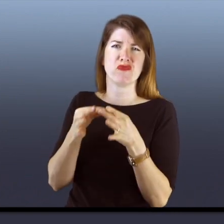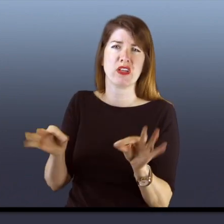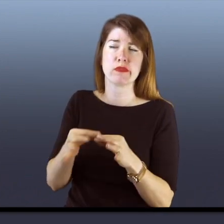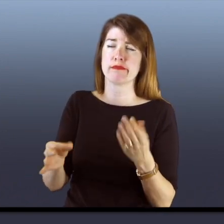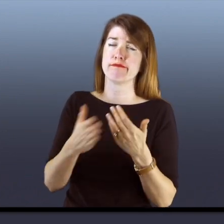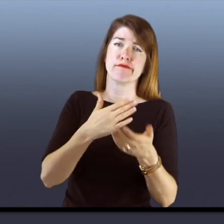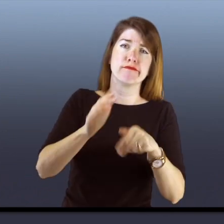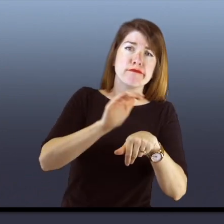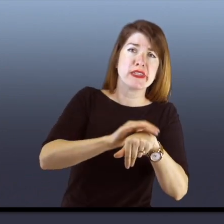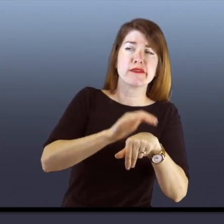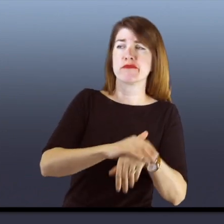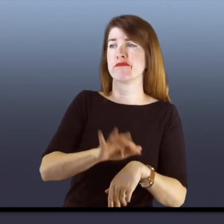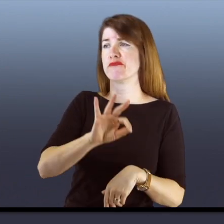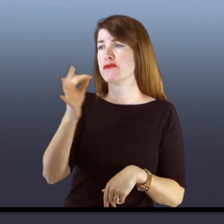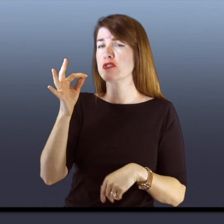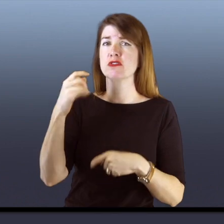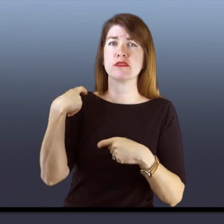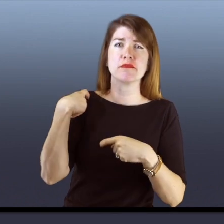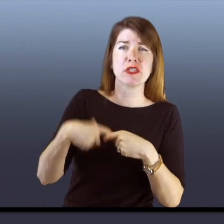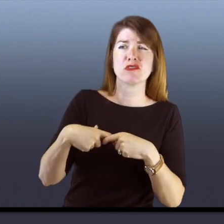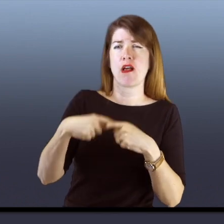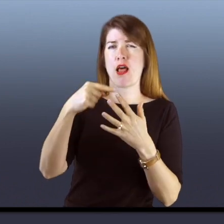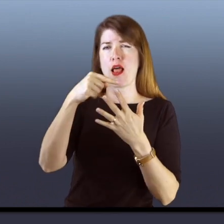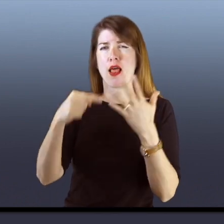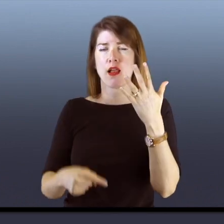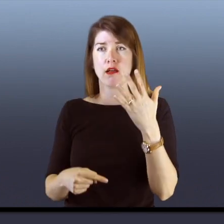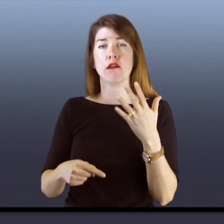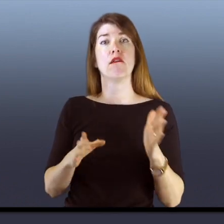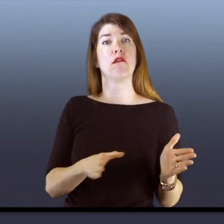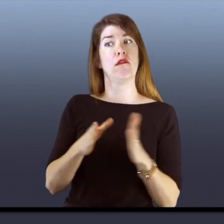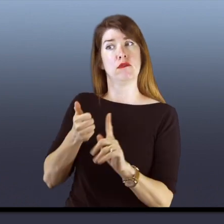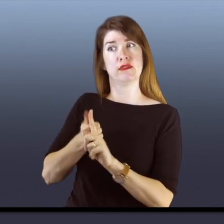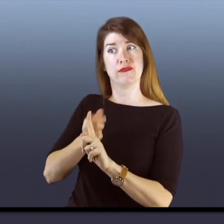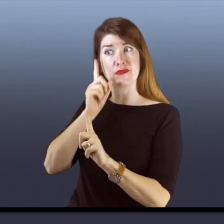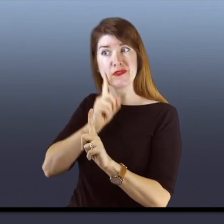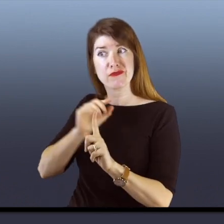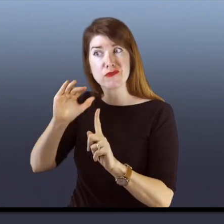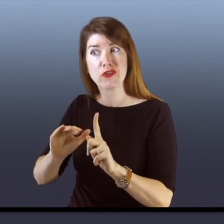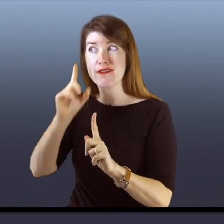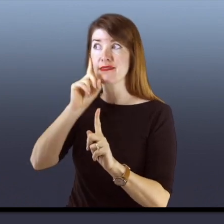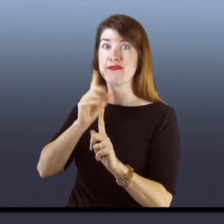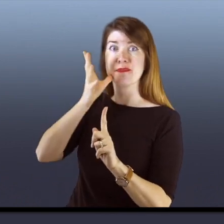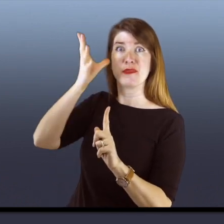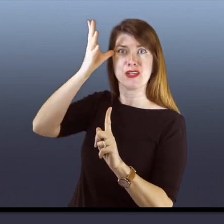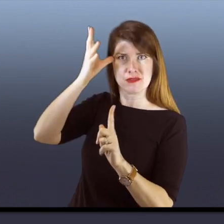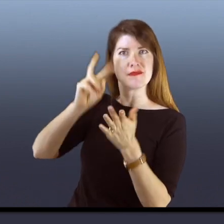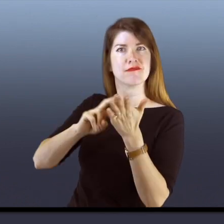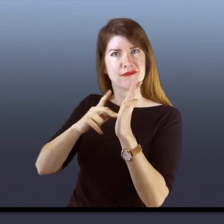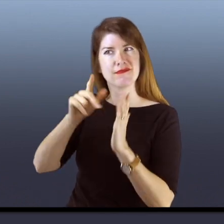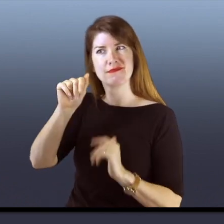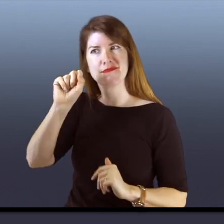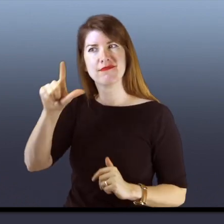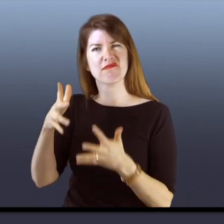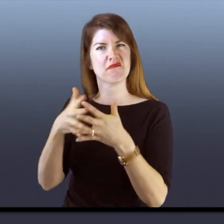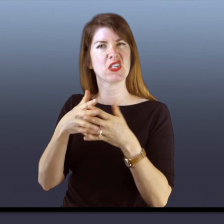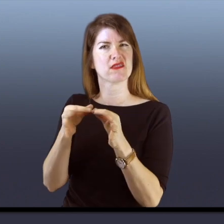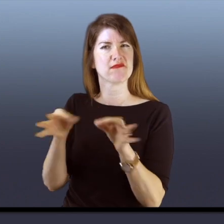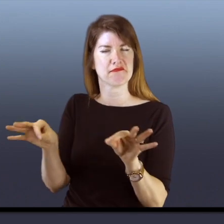If you are a deaf child of deaf parents that may also be American Sign Language. So that becomes your dominant language or what we call your L1.